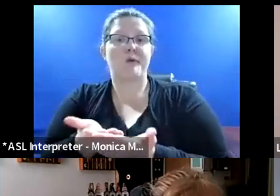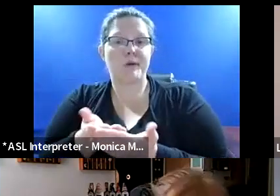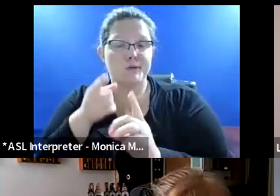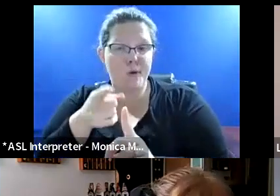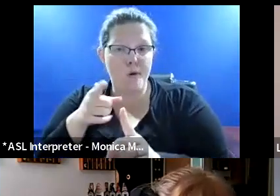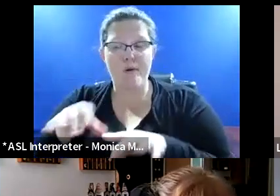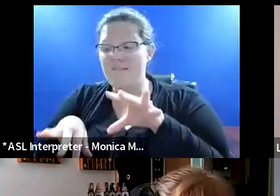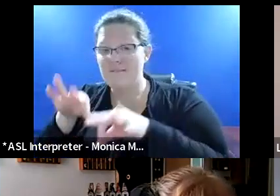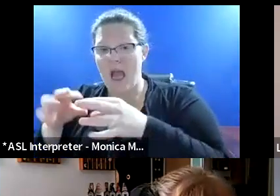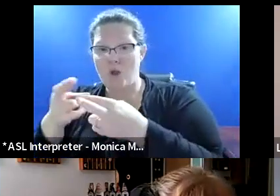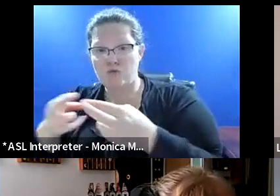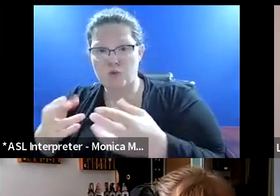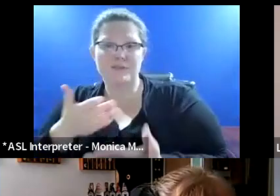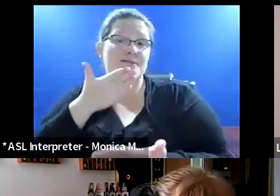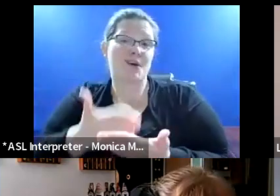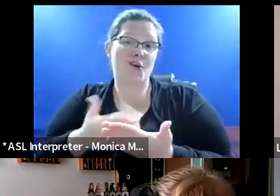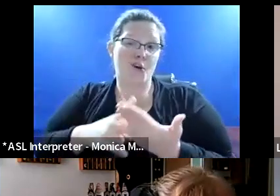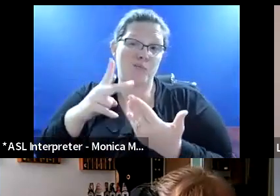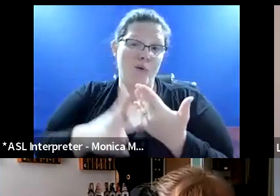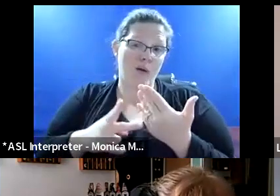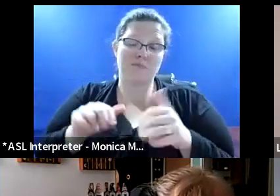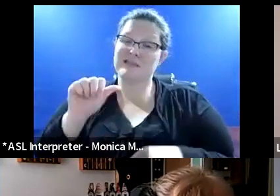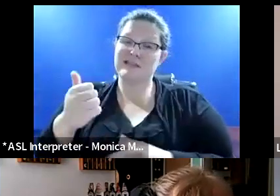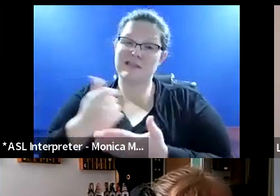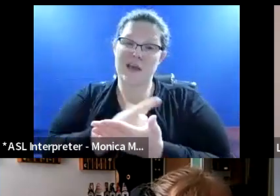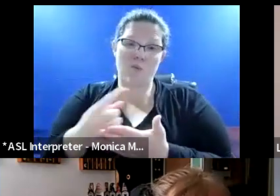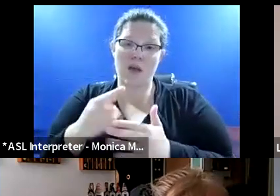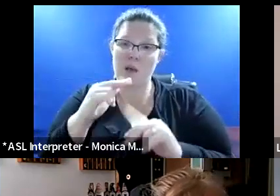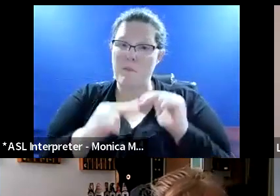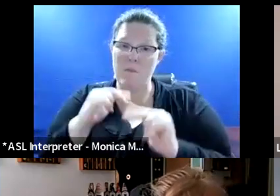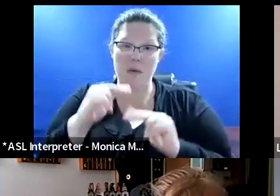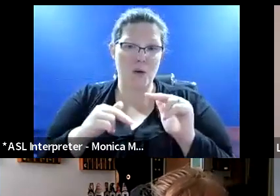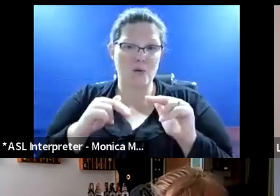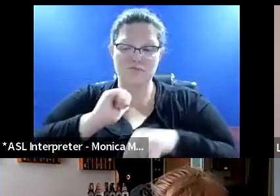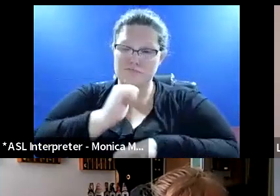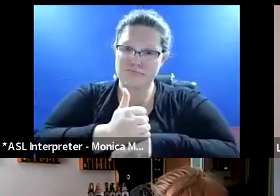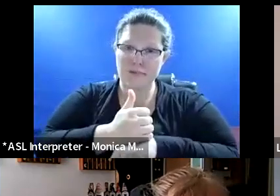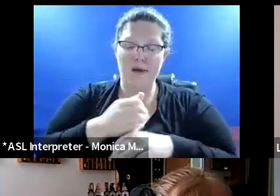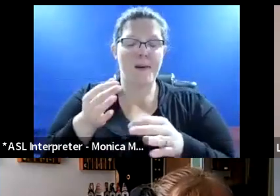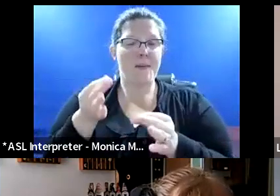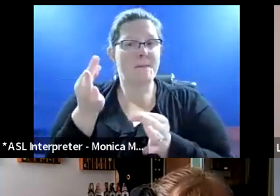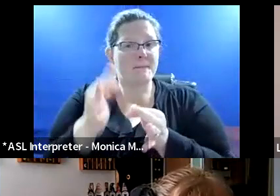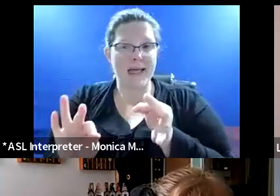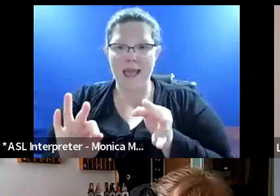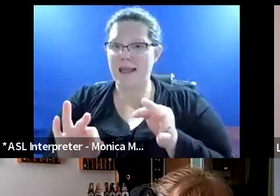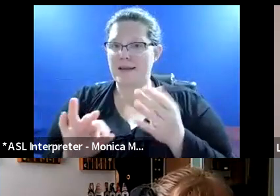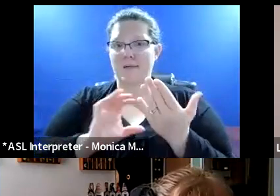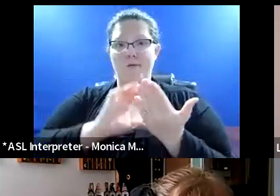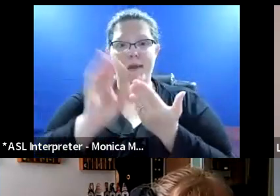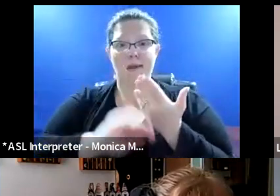YES THIS IS ADDRESSING THE CURRICULUM QUESTION. WHEN WE WENT INTO INSTITUTIONS WE USED THE HEALTHY COMMUNITY LIVEINGS PROGRAM WHICH IS ESSENTIALLY, IT HELPS US PROVIDE OUR CORE SERVICES. IT'S ALL BASED ON ESTABLISHING A GOAL, HOW TO REACH THAT GOAL, HOW TO FIND THE RESOURCES.